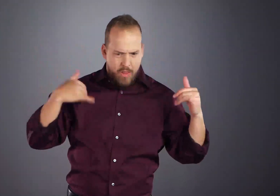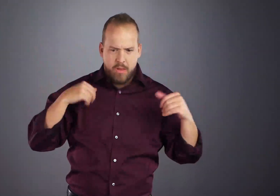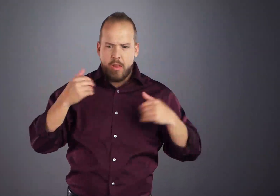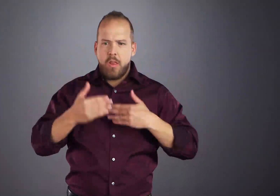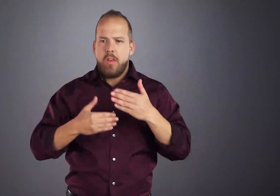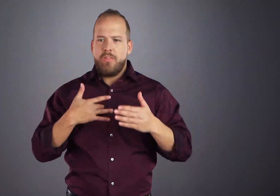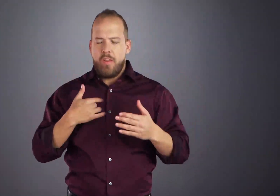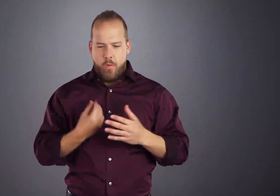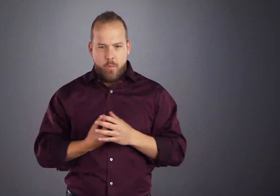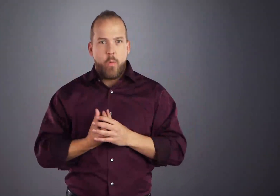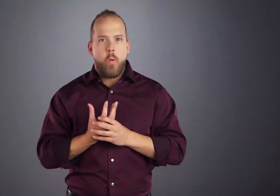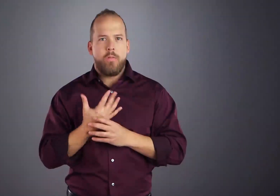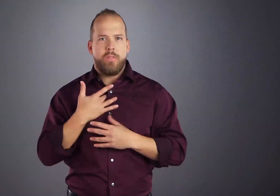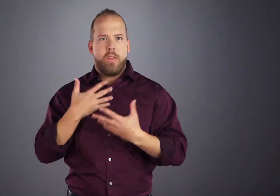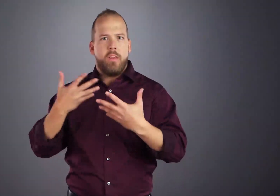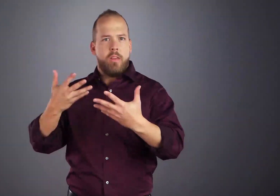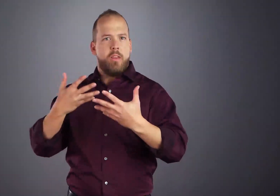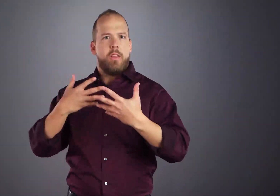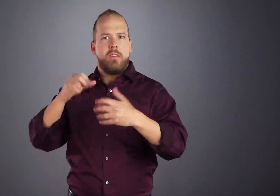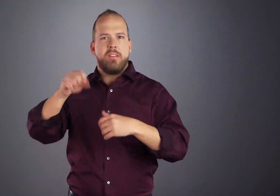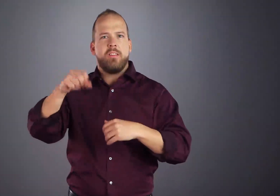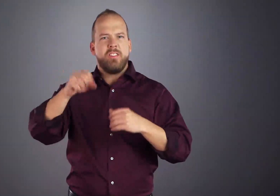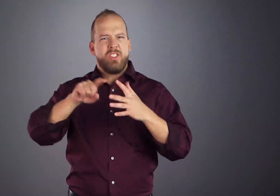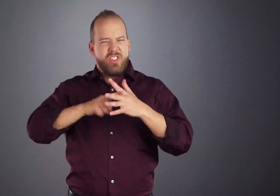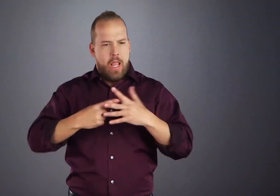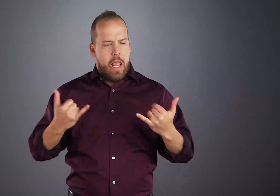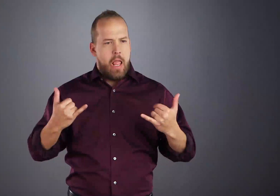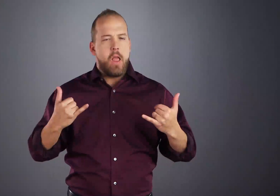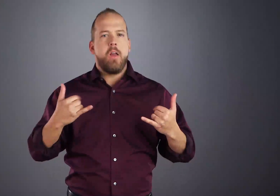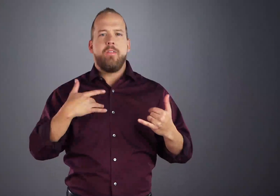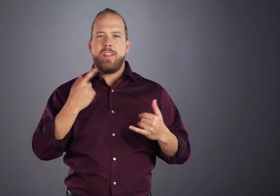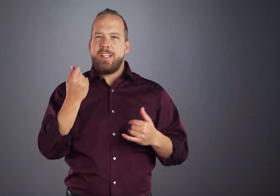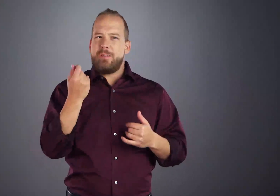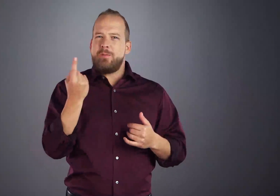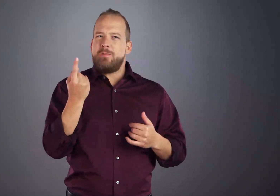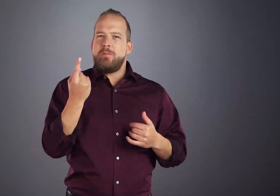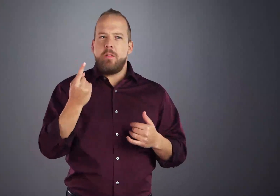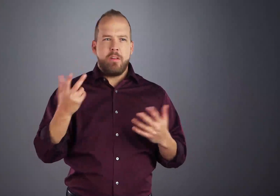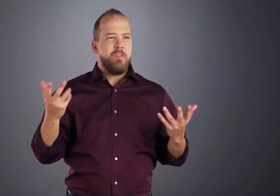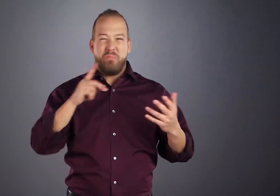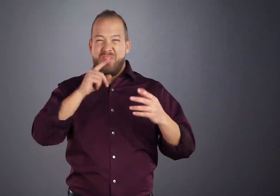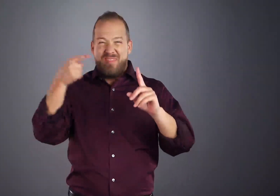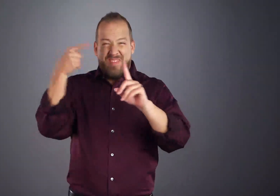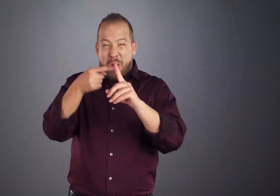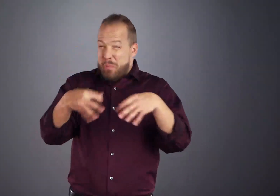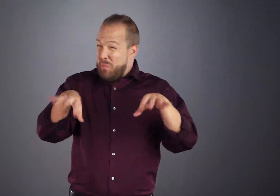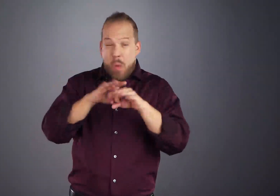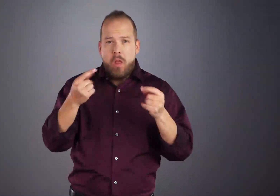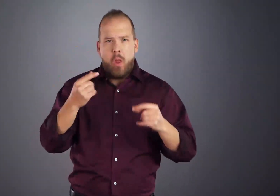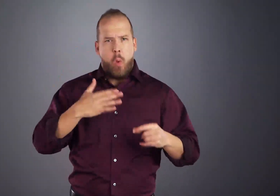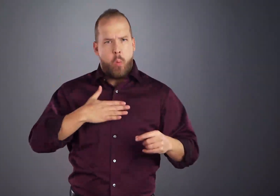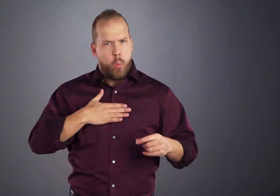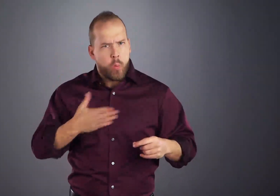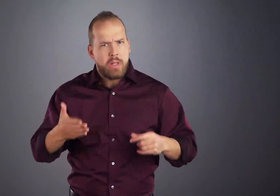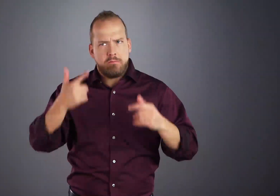Upon a foundation of complete willingness I might build what I saw in my friend.